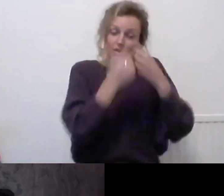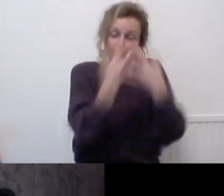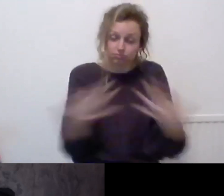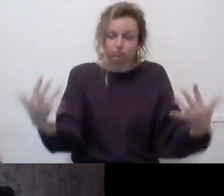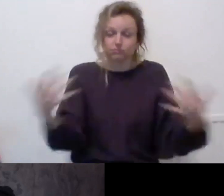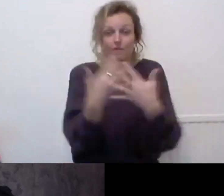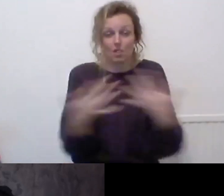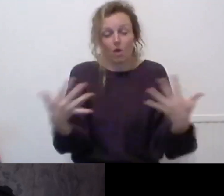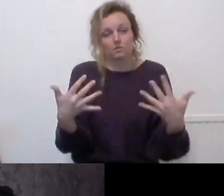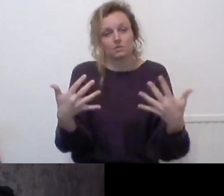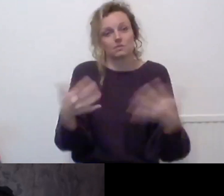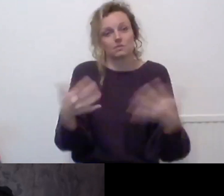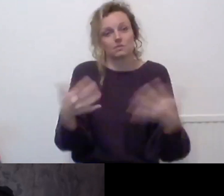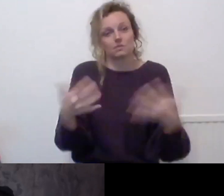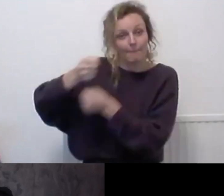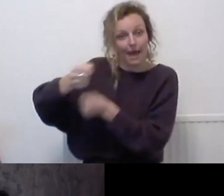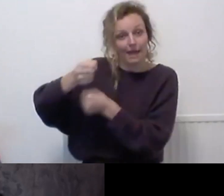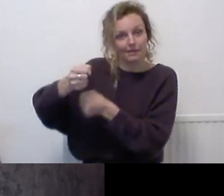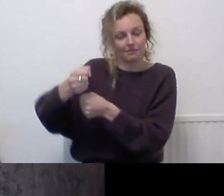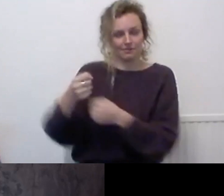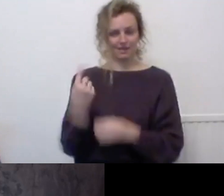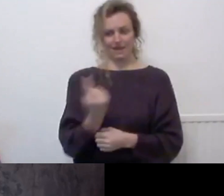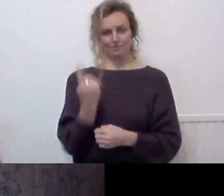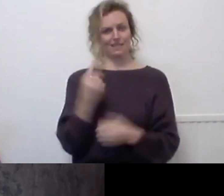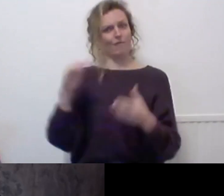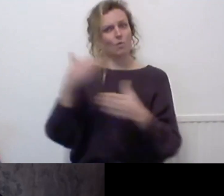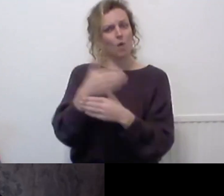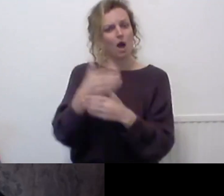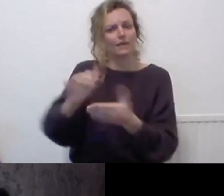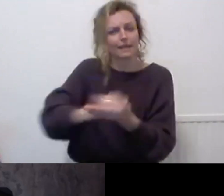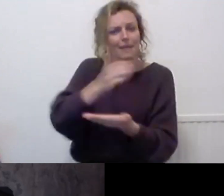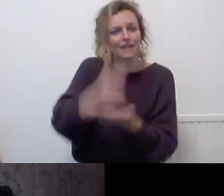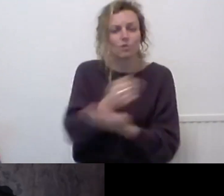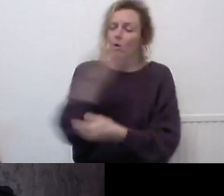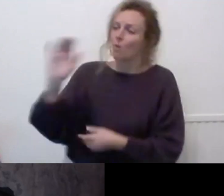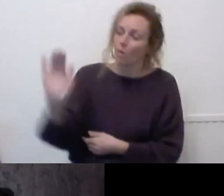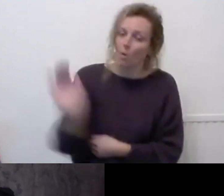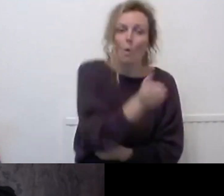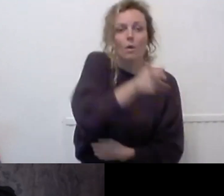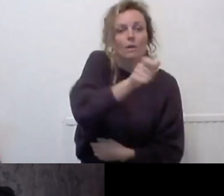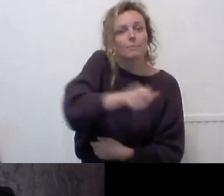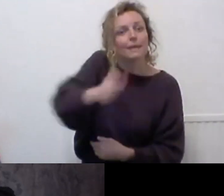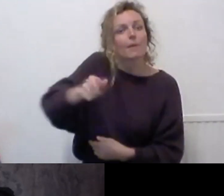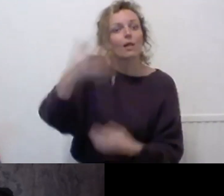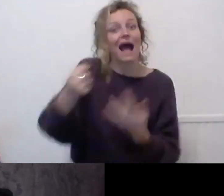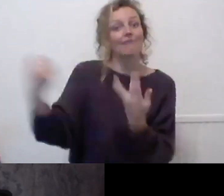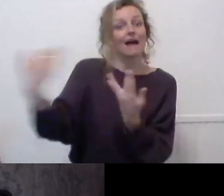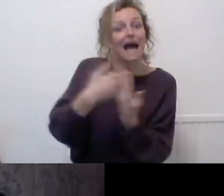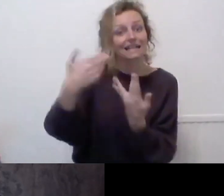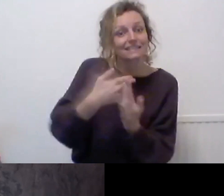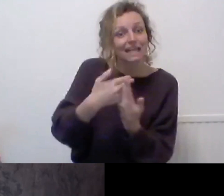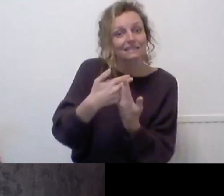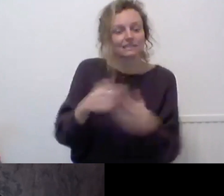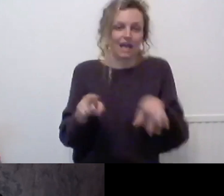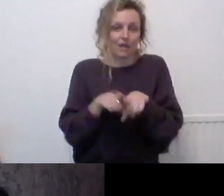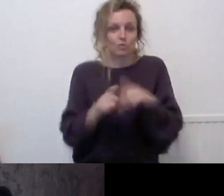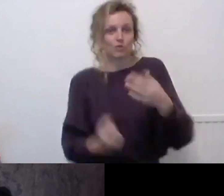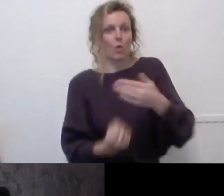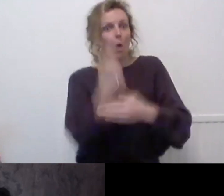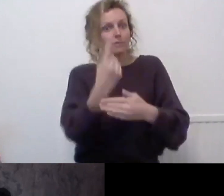to ensure that everyone has access and opportunity to receive the vaccine with a focus on groups